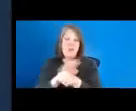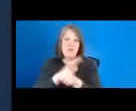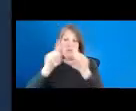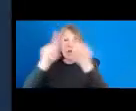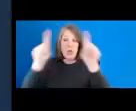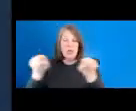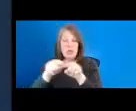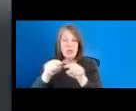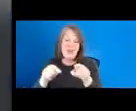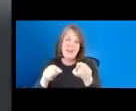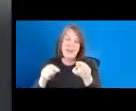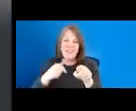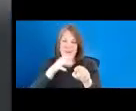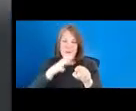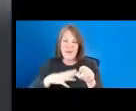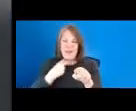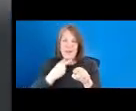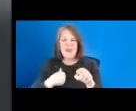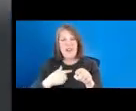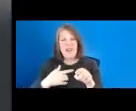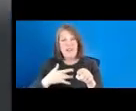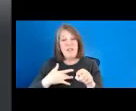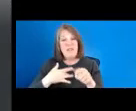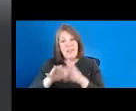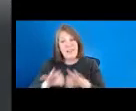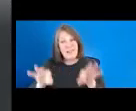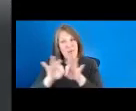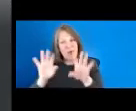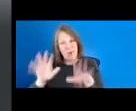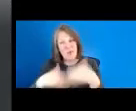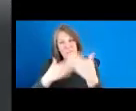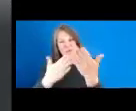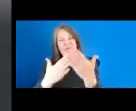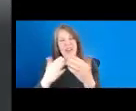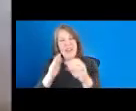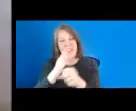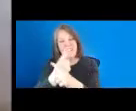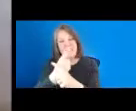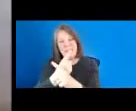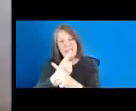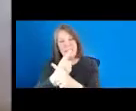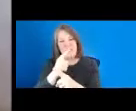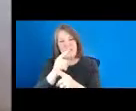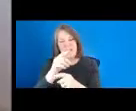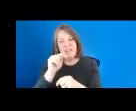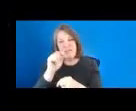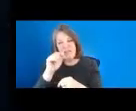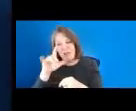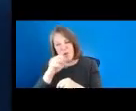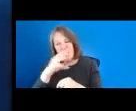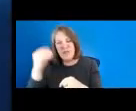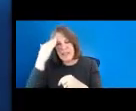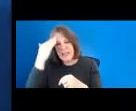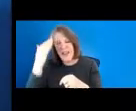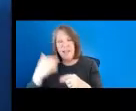to put equipped them with the right tools and knowledge that they can navigate that world. 16:29:05 >> SPEAKER: I think it's really important